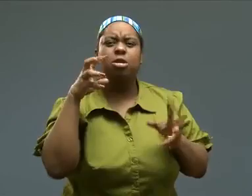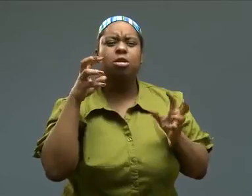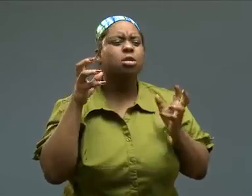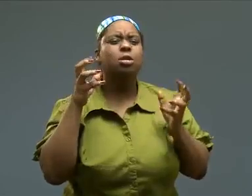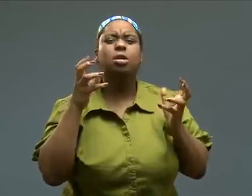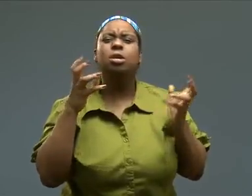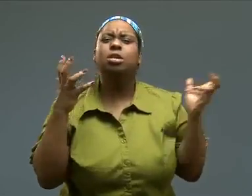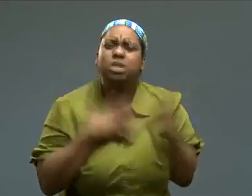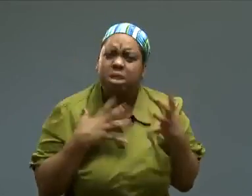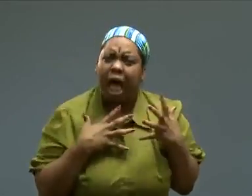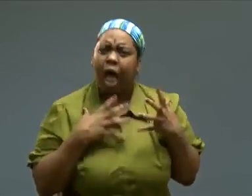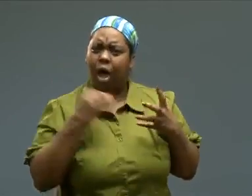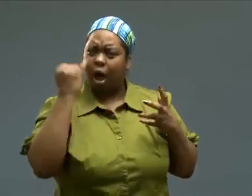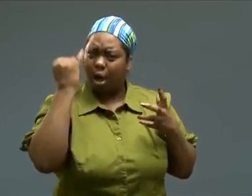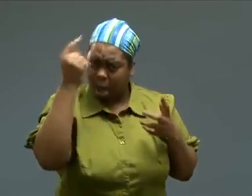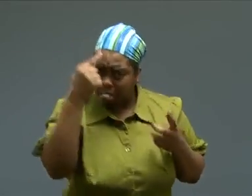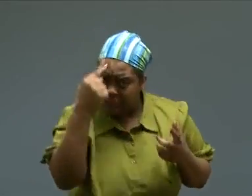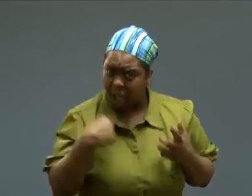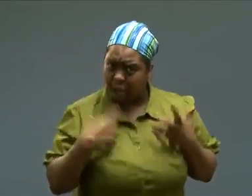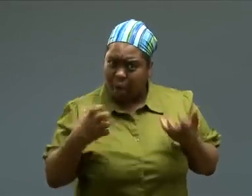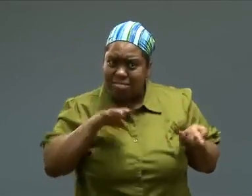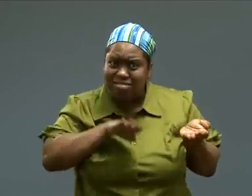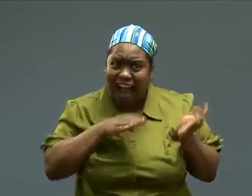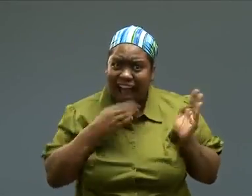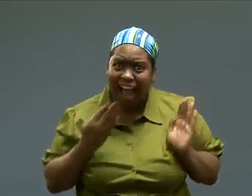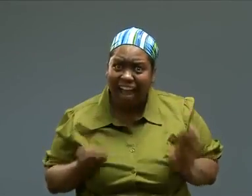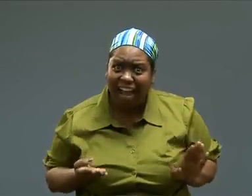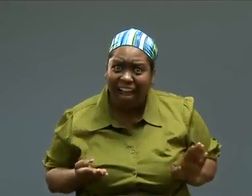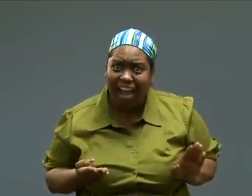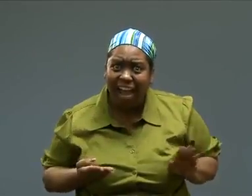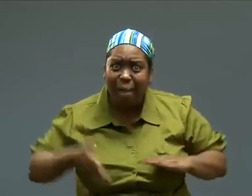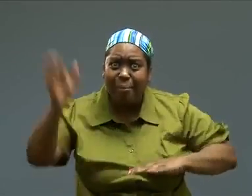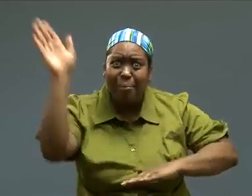I was scared! You think I wanna die?